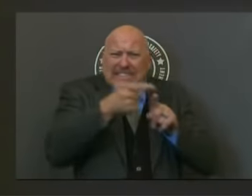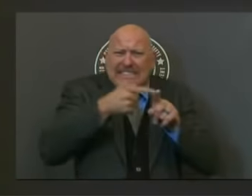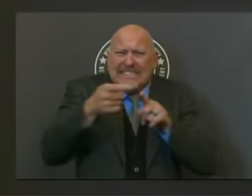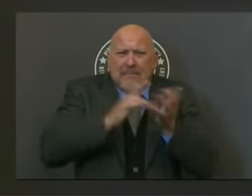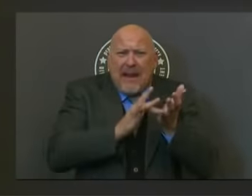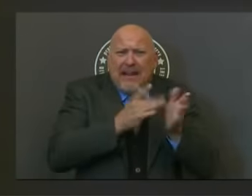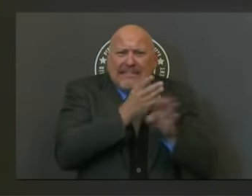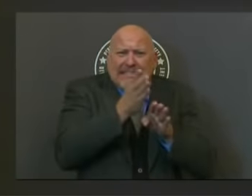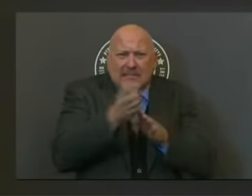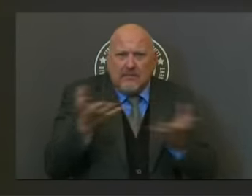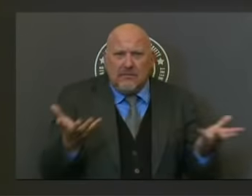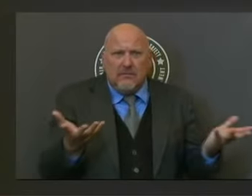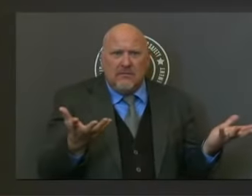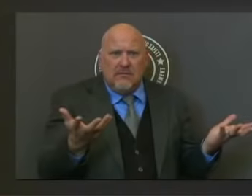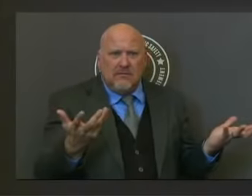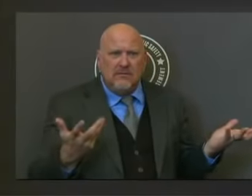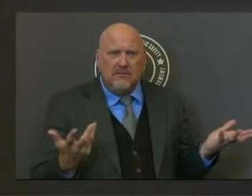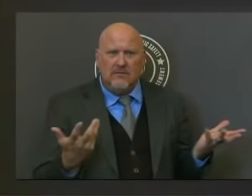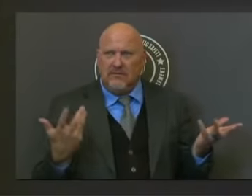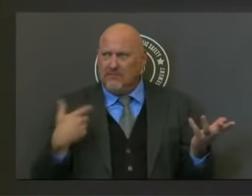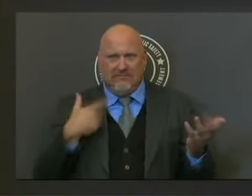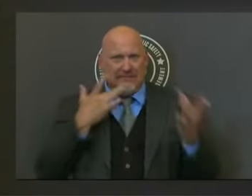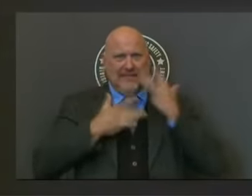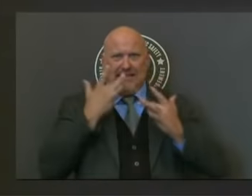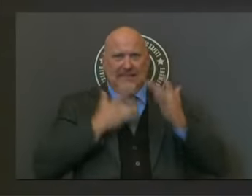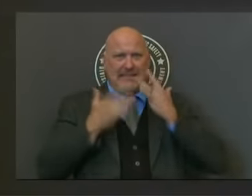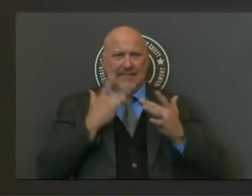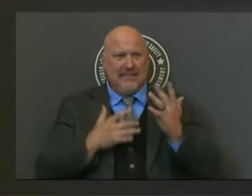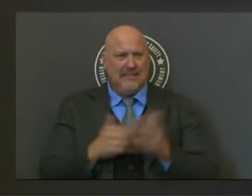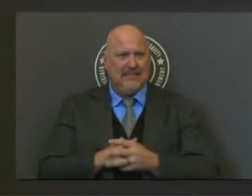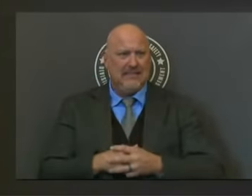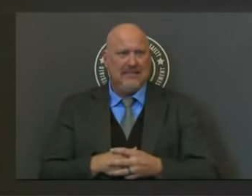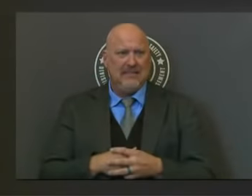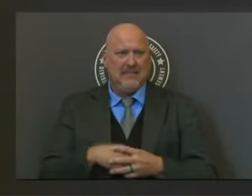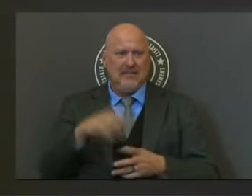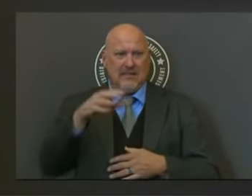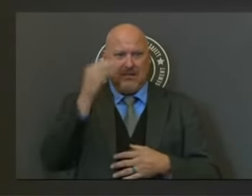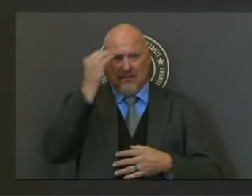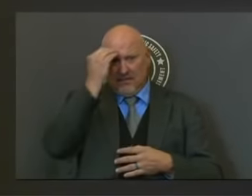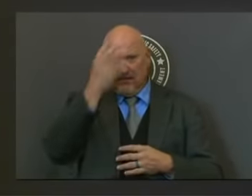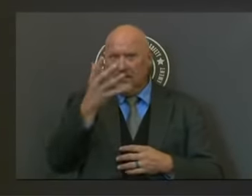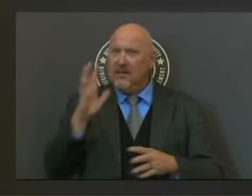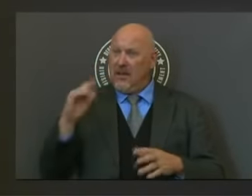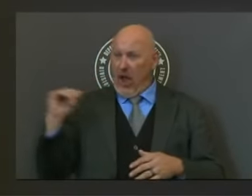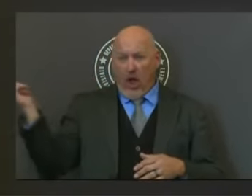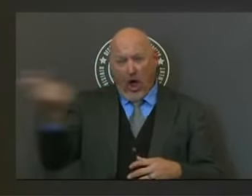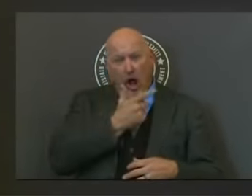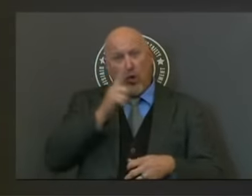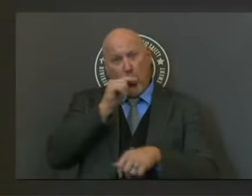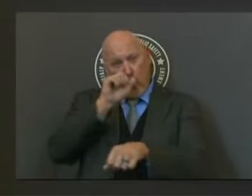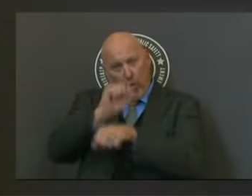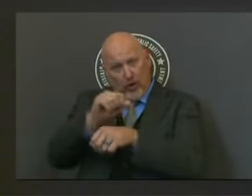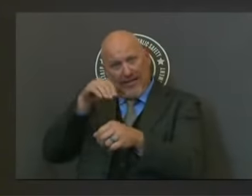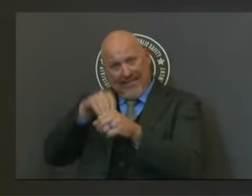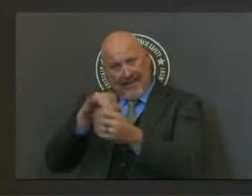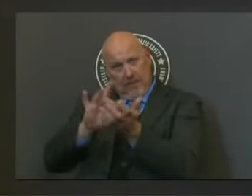unlike our state and our nation at times however as cases climb our care